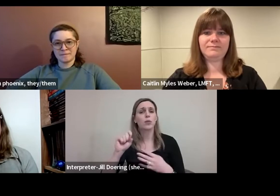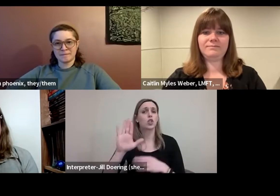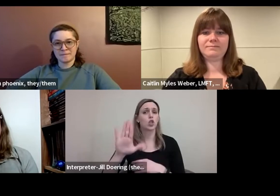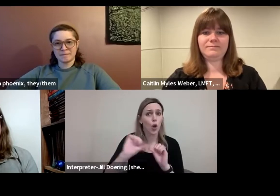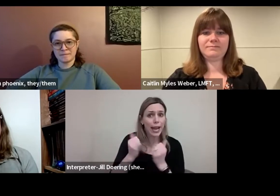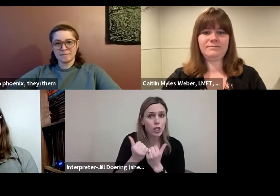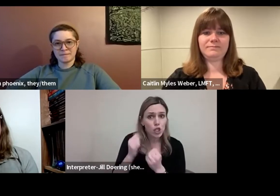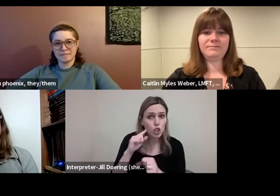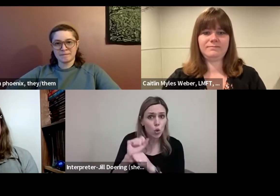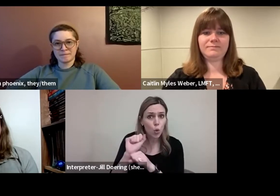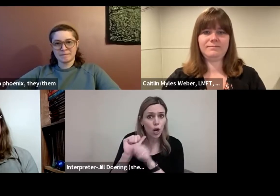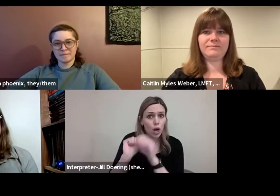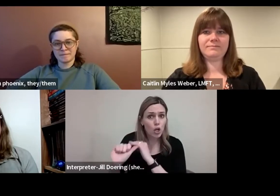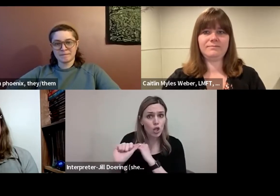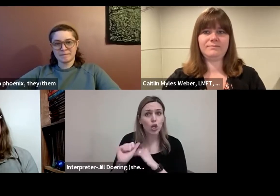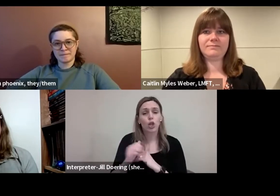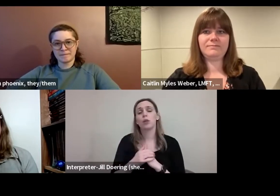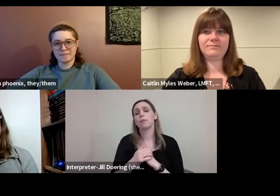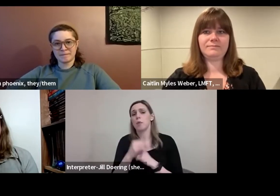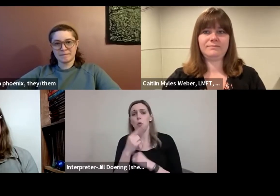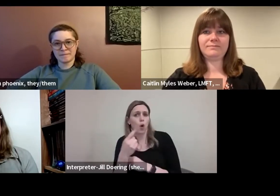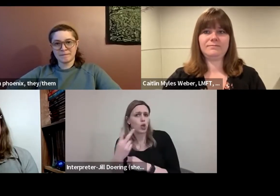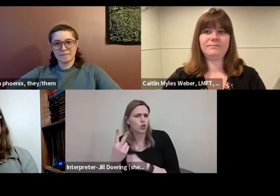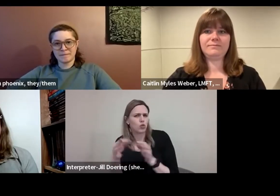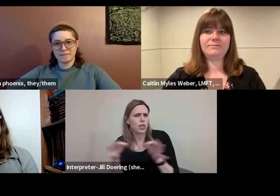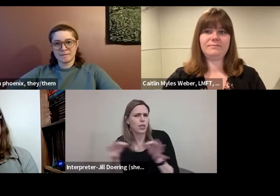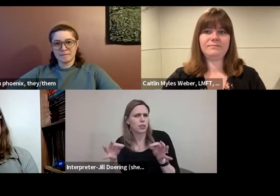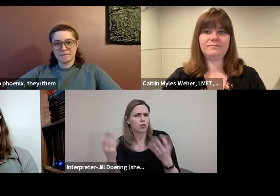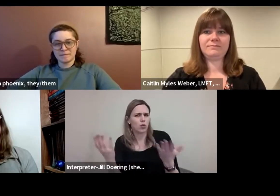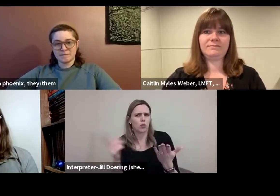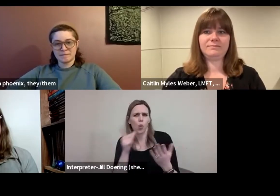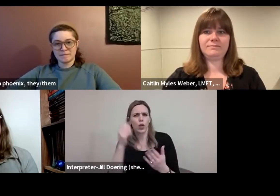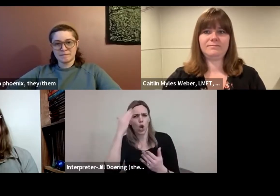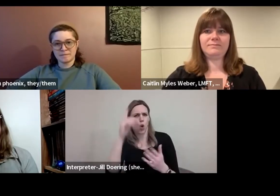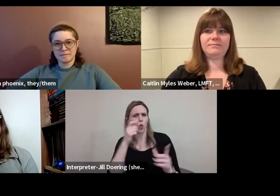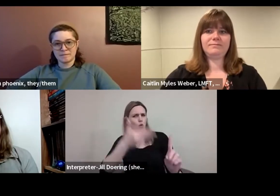like a one liner, two liner sentence just to get us rolling with who you are.